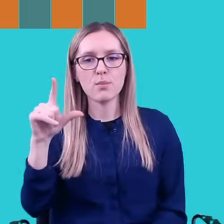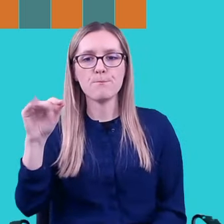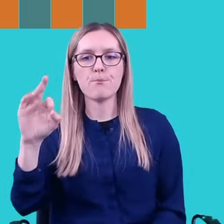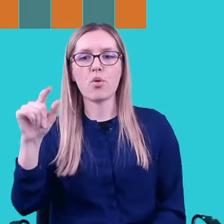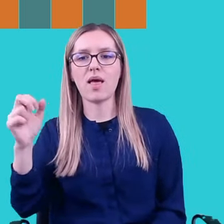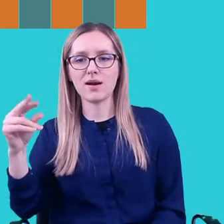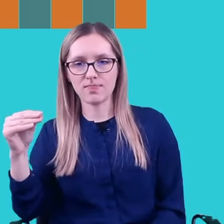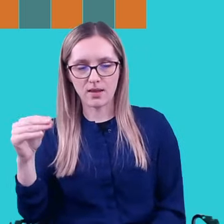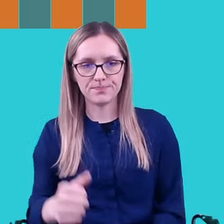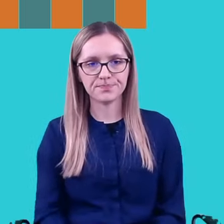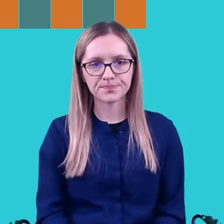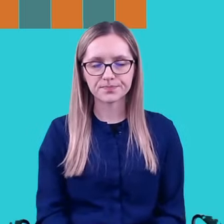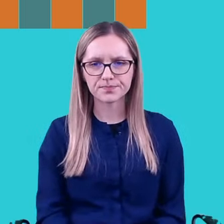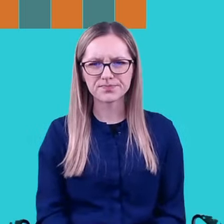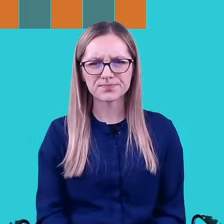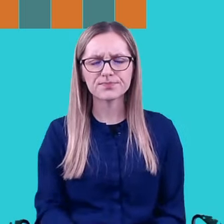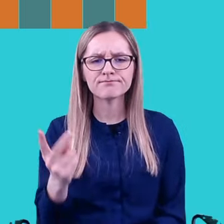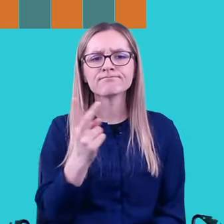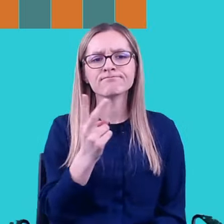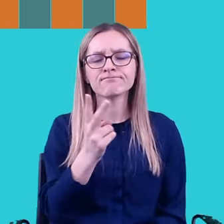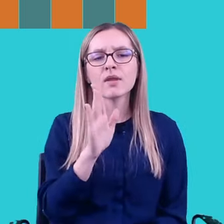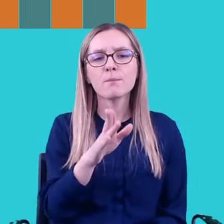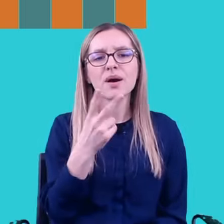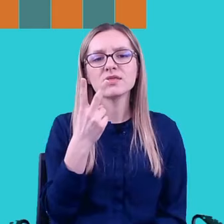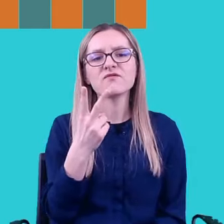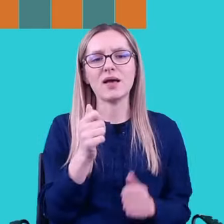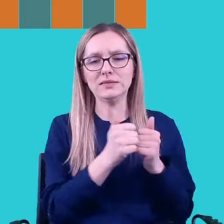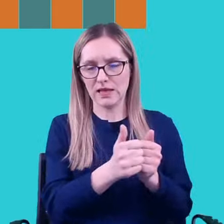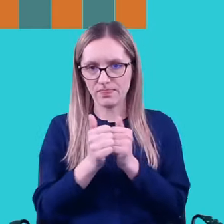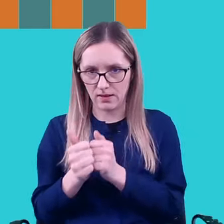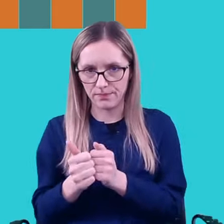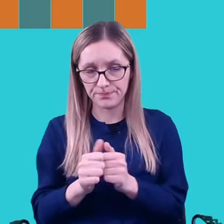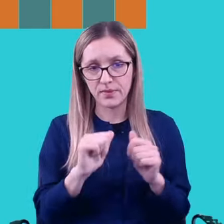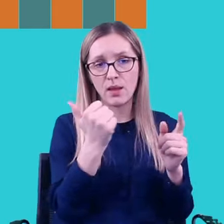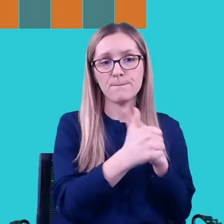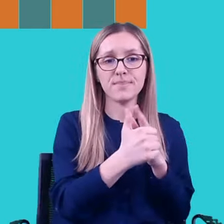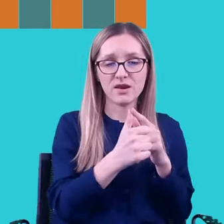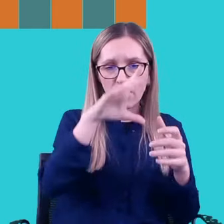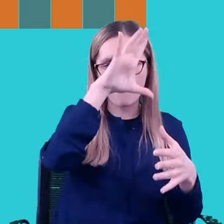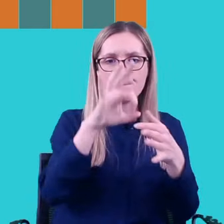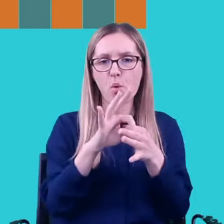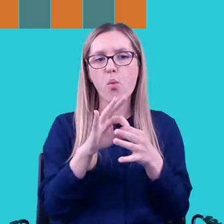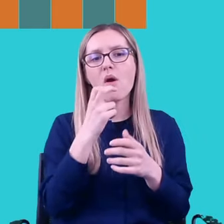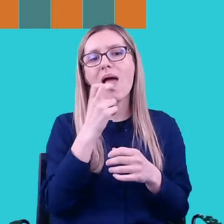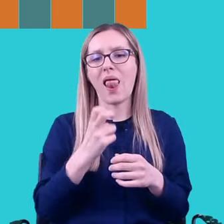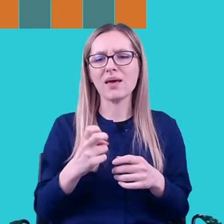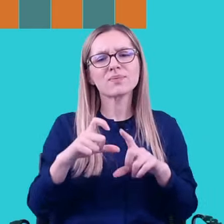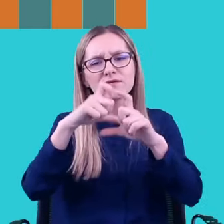Bipolar plates go in between and they have two functions. First, they need to connect all the system's membranes electrically.